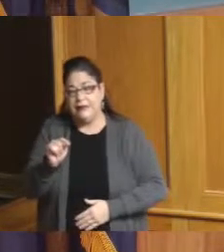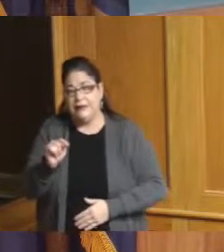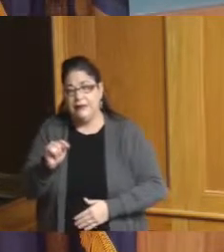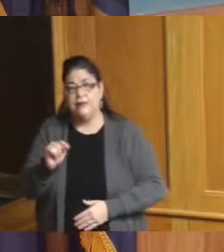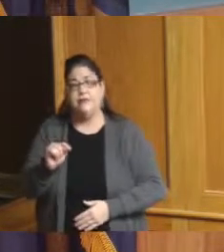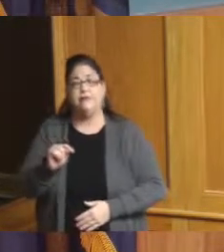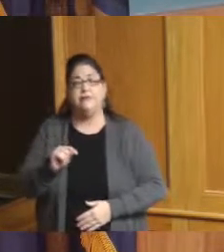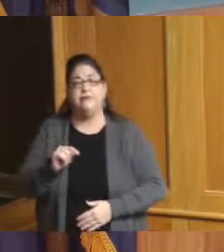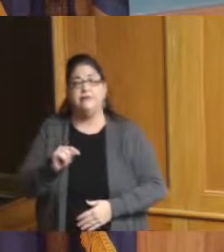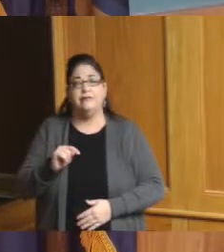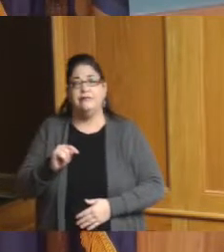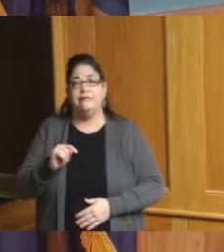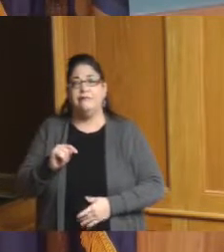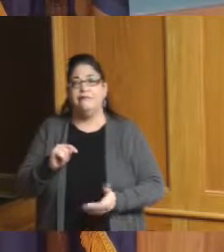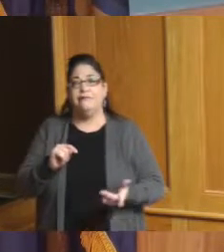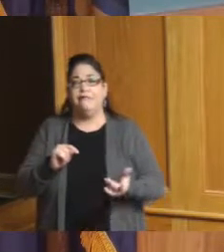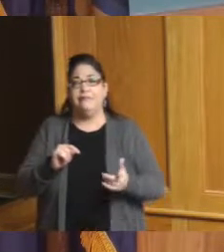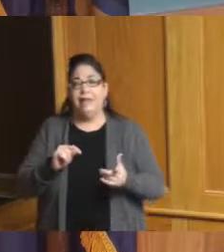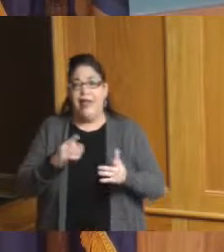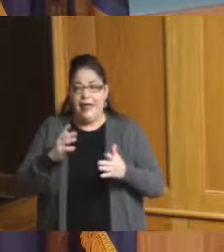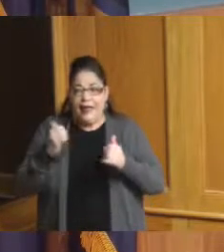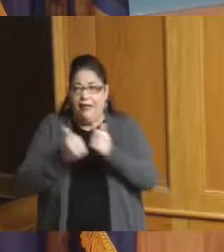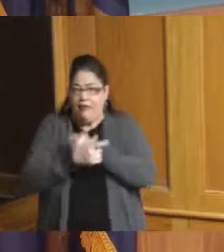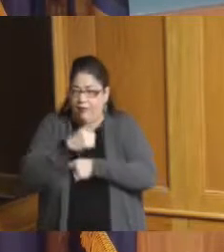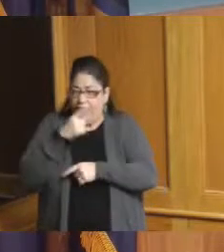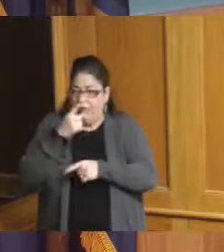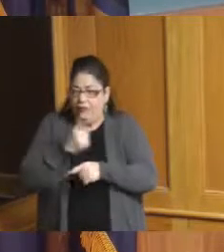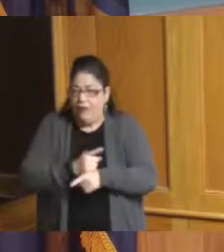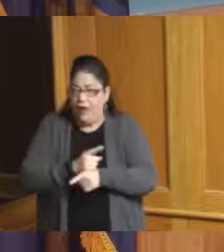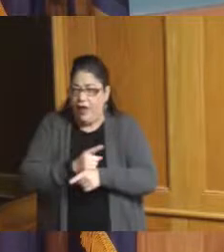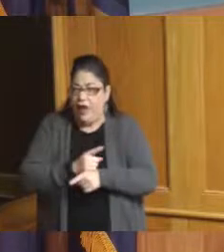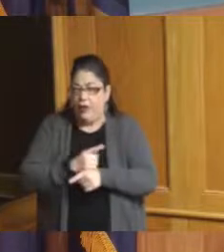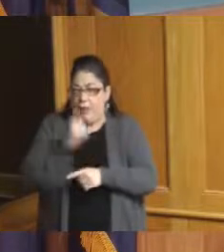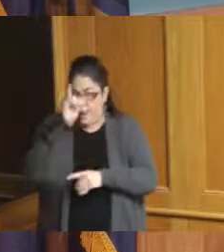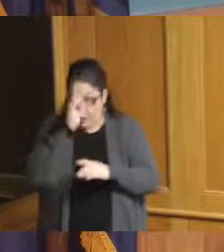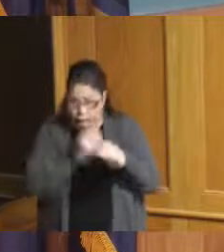get the right because now you know this the black market or whatever people having test